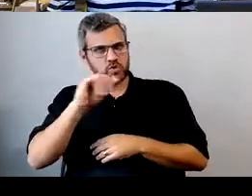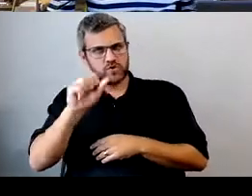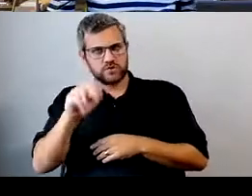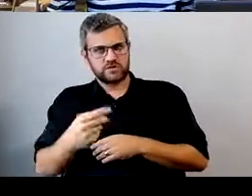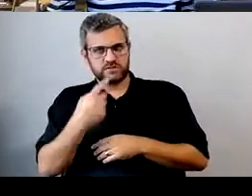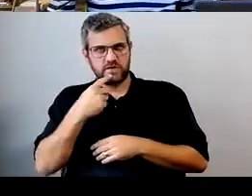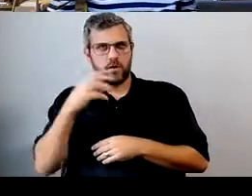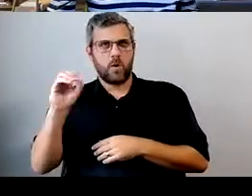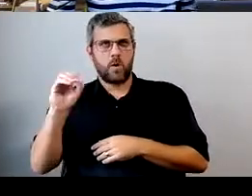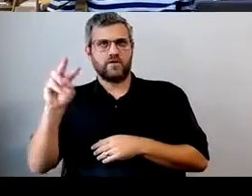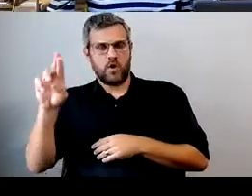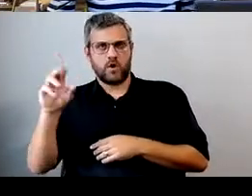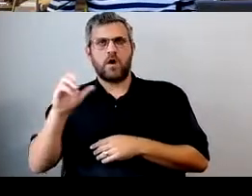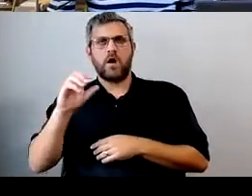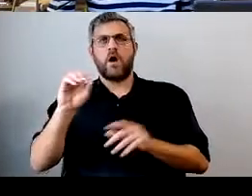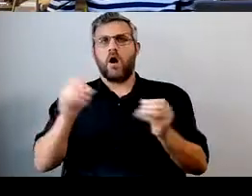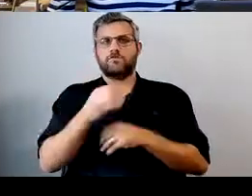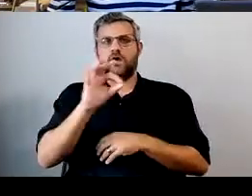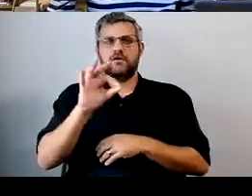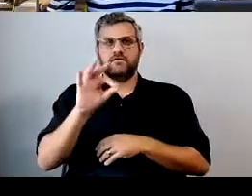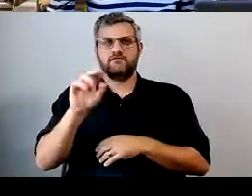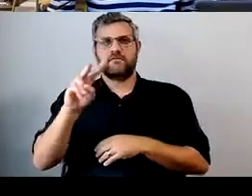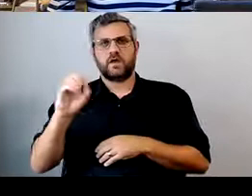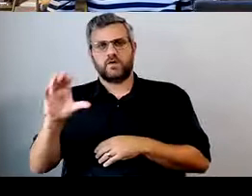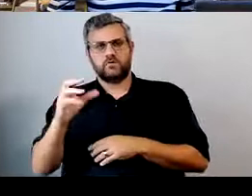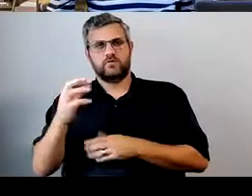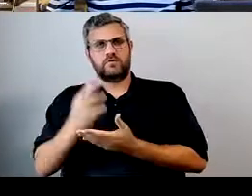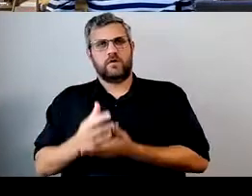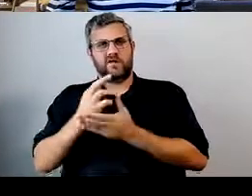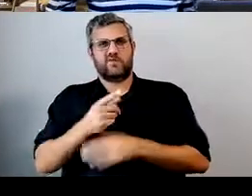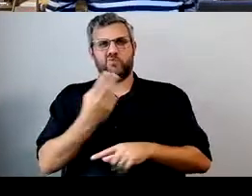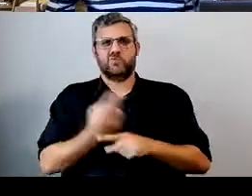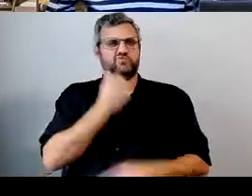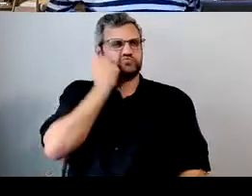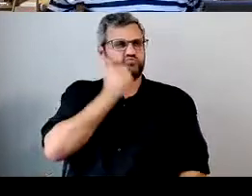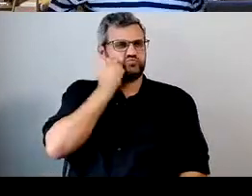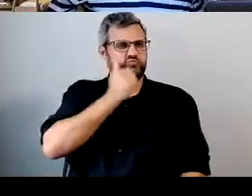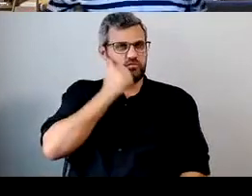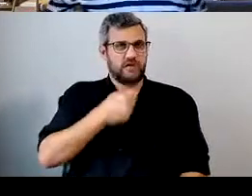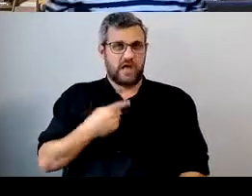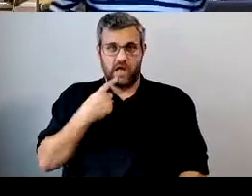Office of Vocational Rehabilitation, right? Because that's in your everyday vocabulary. I probably said already on here